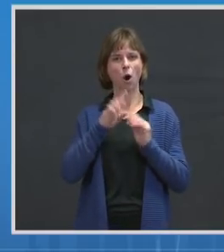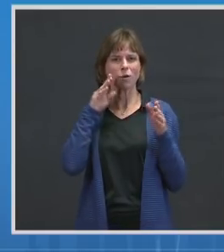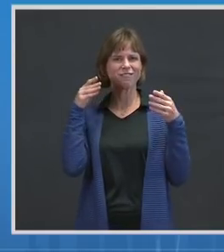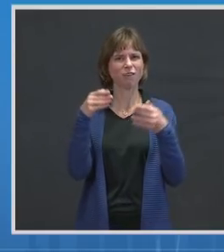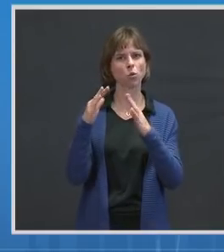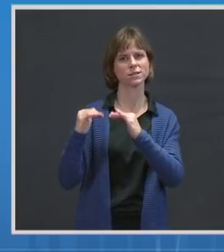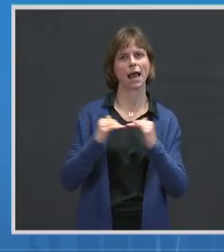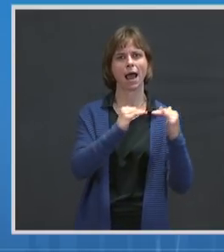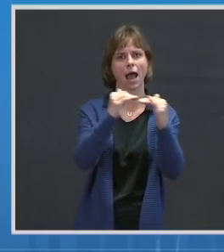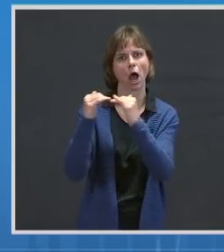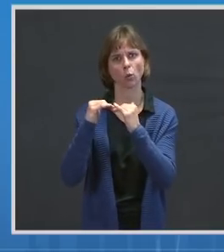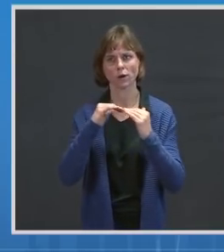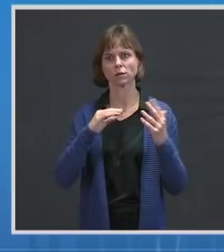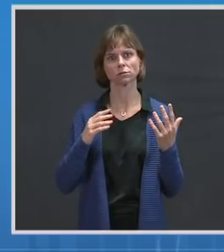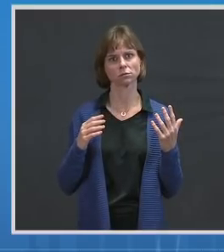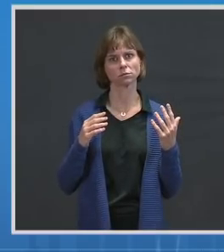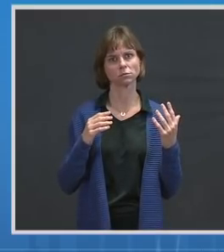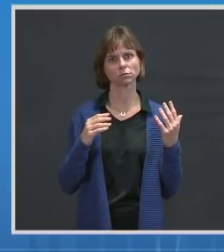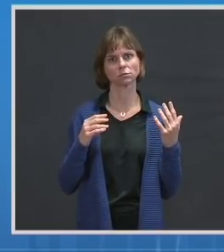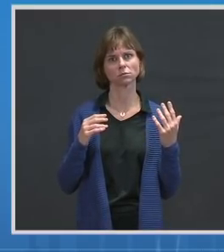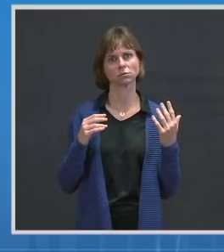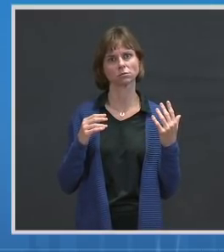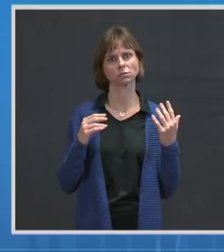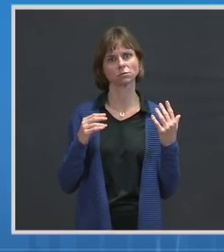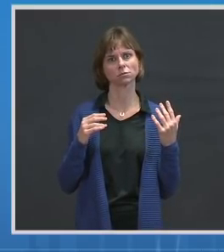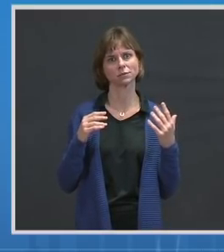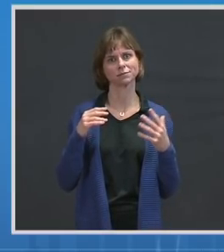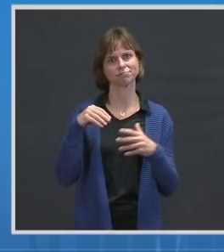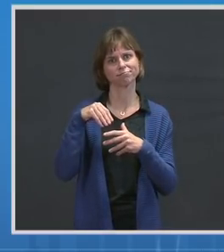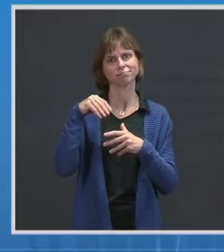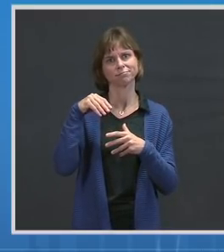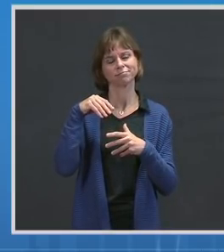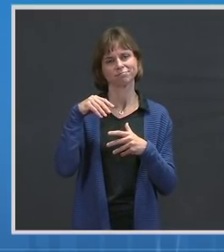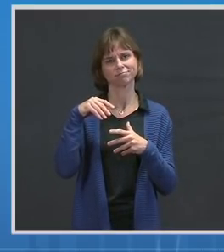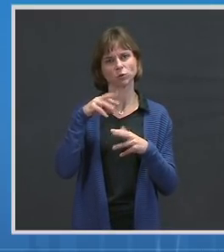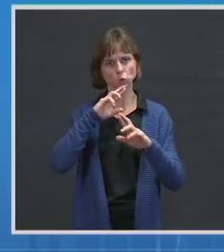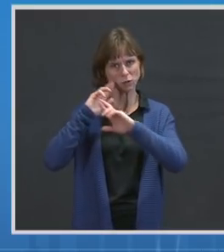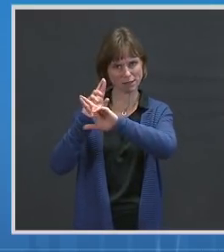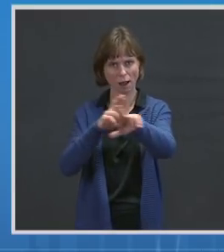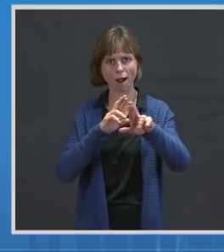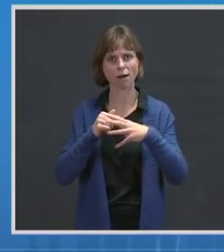You know, spent time describing the critical need for data, in particular from states and localities,